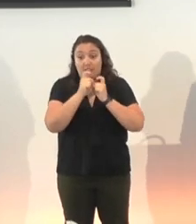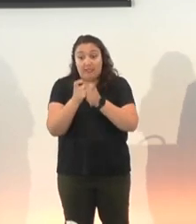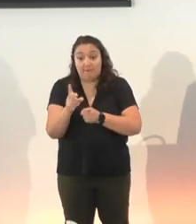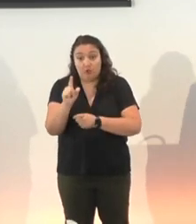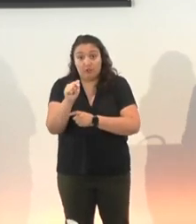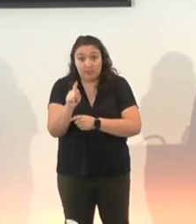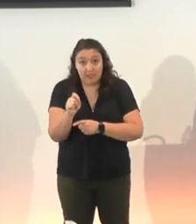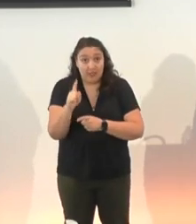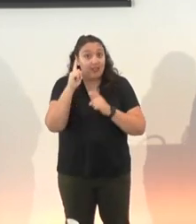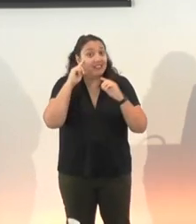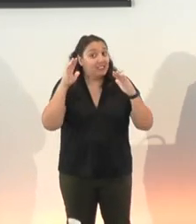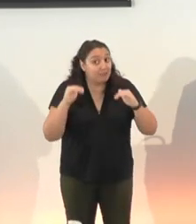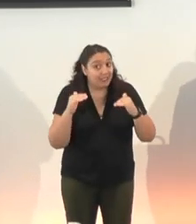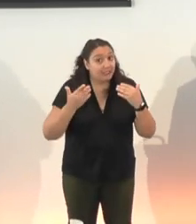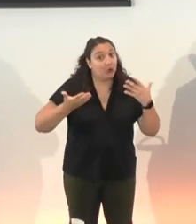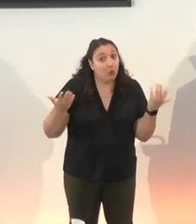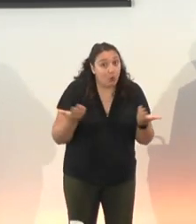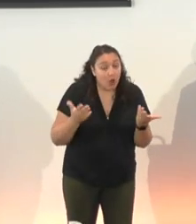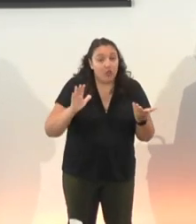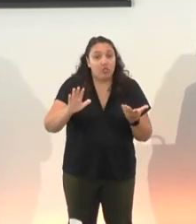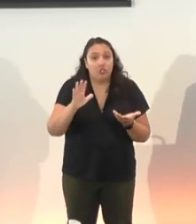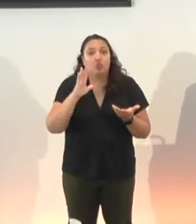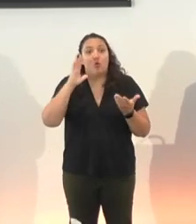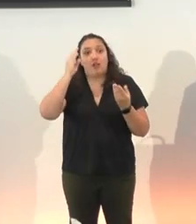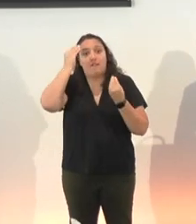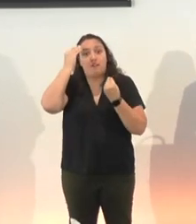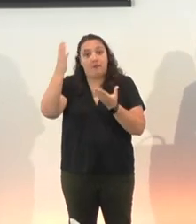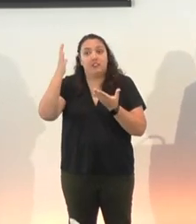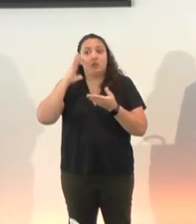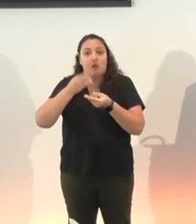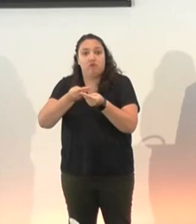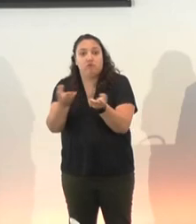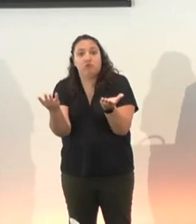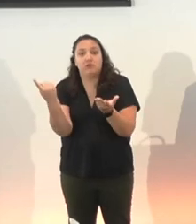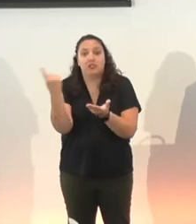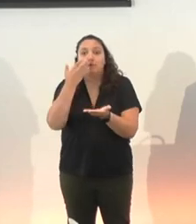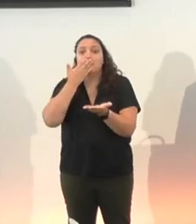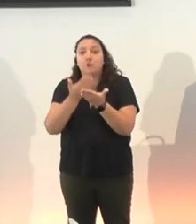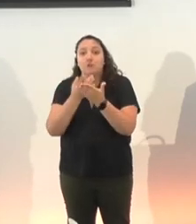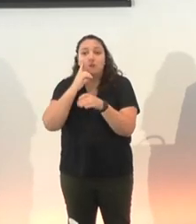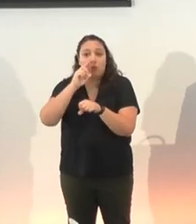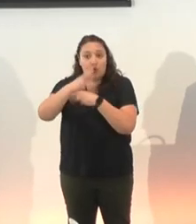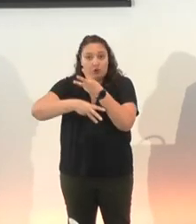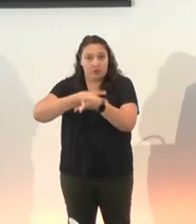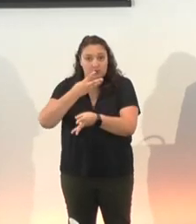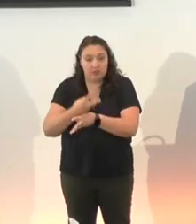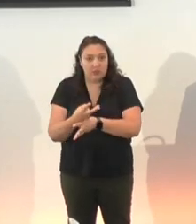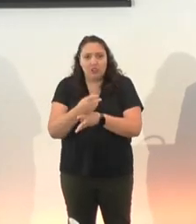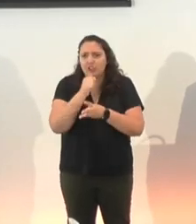your data will do something good for the world. I don't think anybody in this room and I would guess most participants are not getting their data -- giving their data away because they